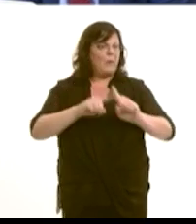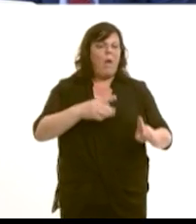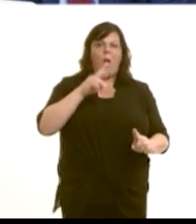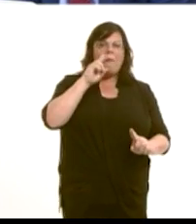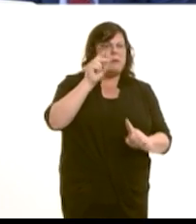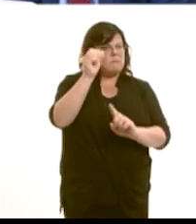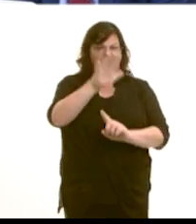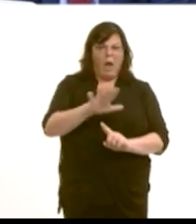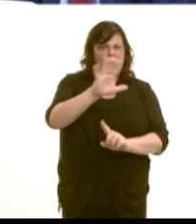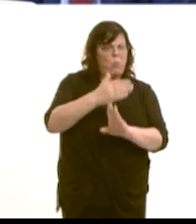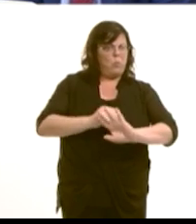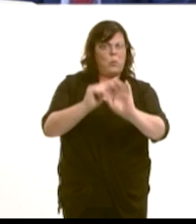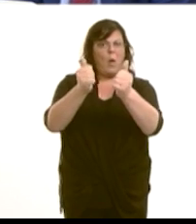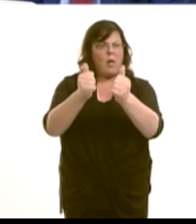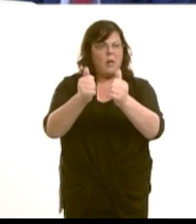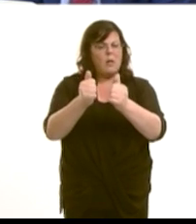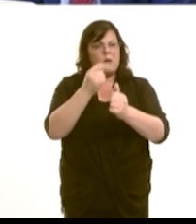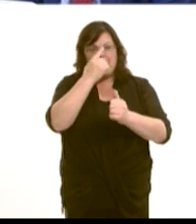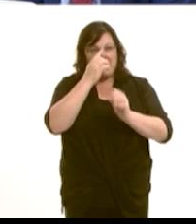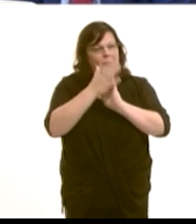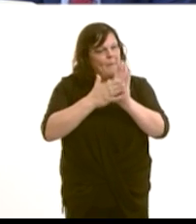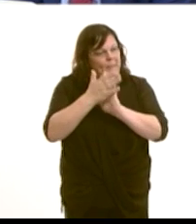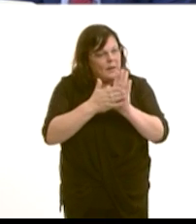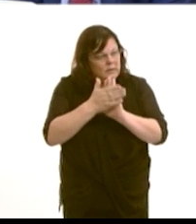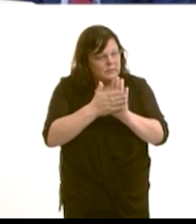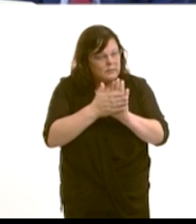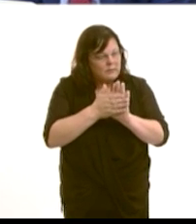We should not, of course, use that as a reason not to ensure that people can go home with